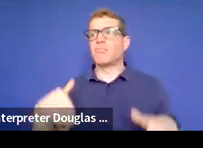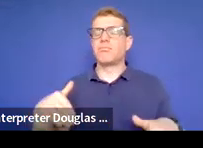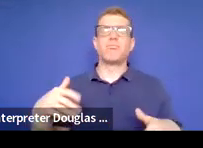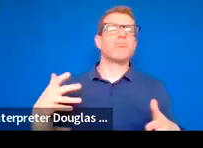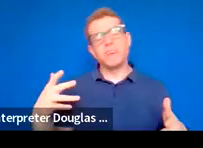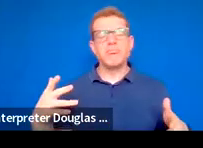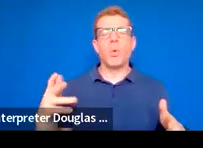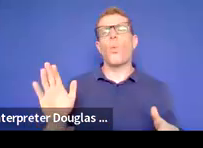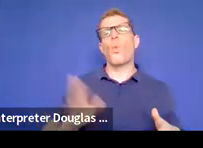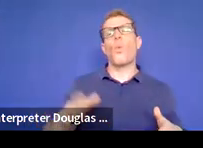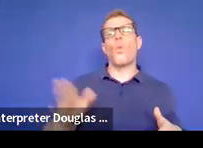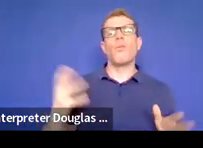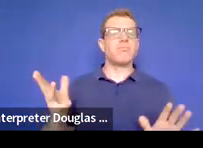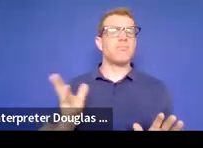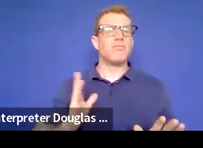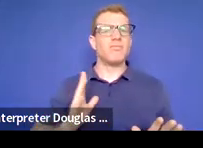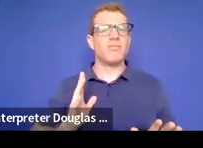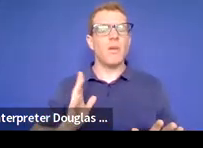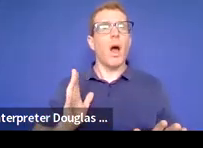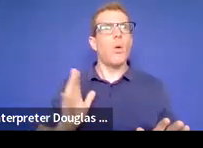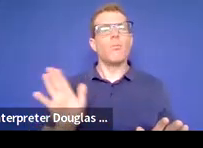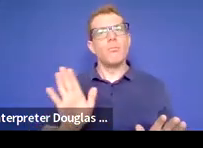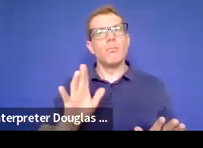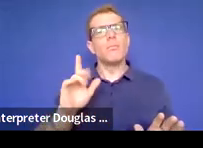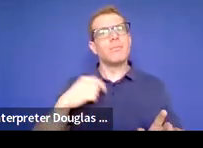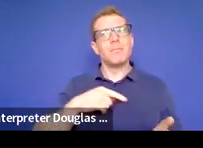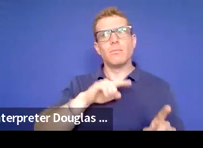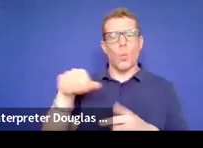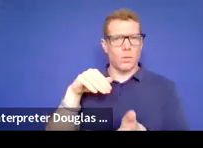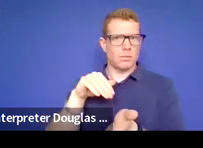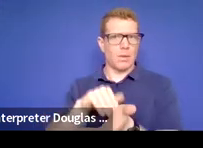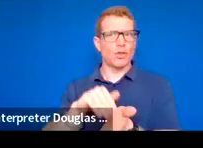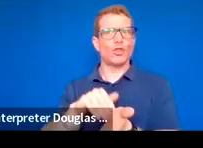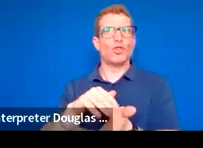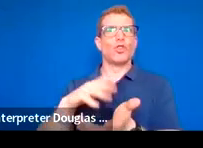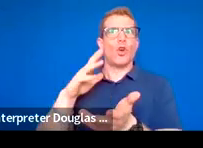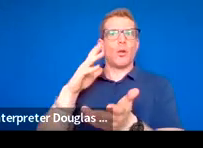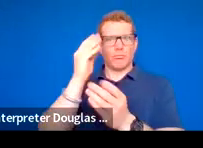Get that information. press on your doctor. what's bothering you Okay,